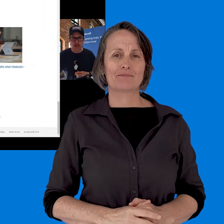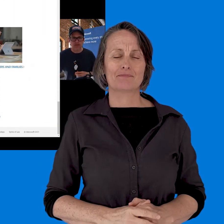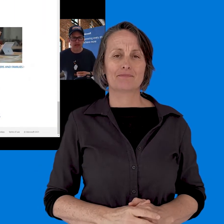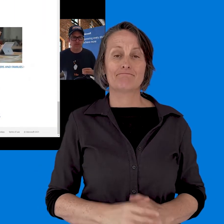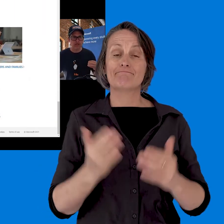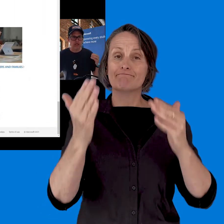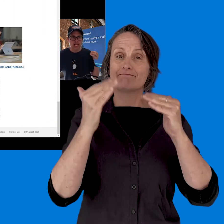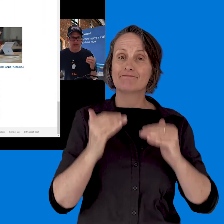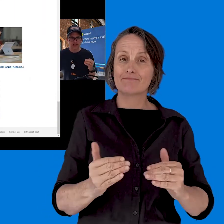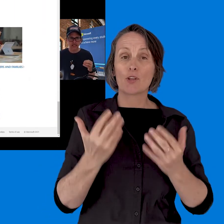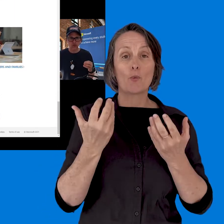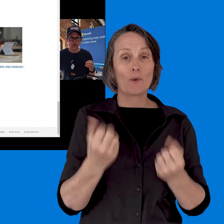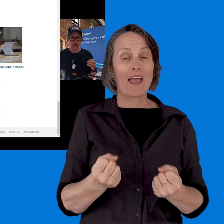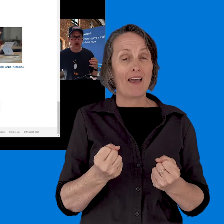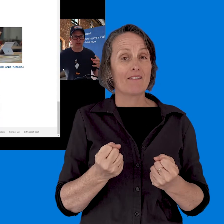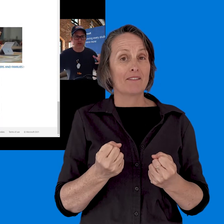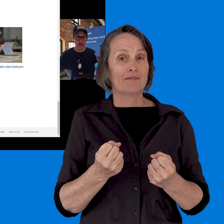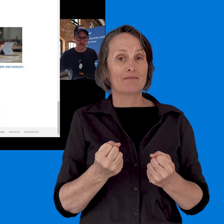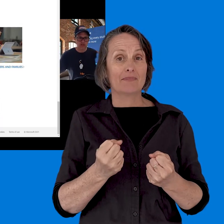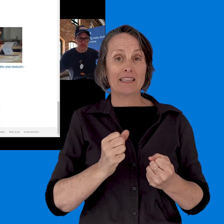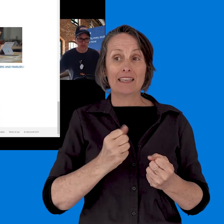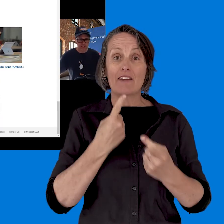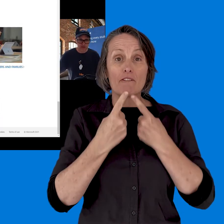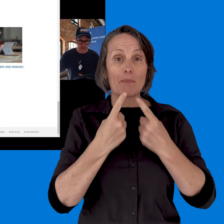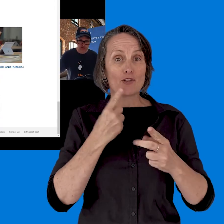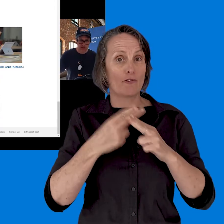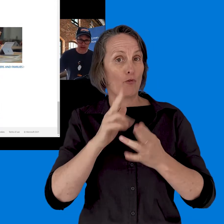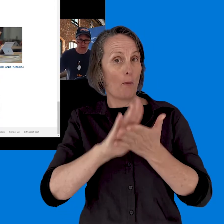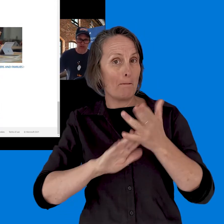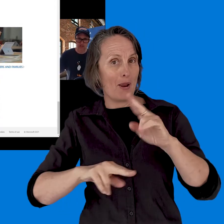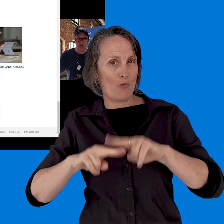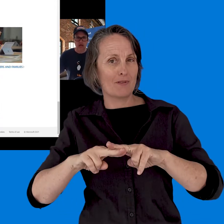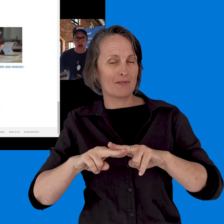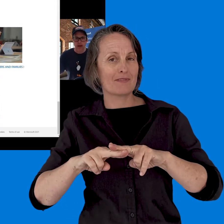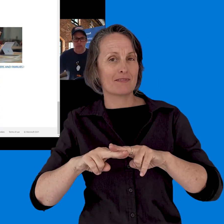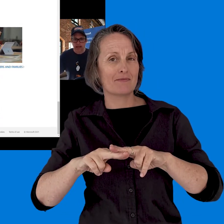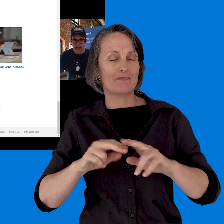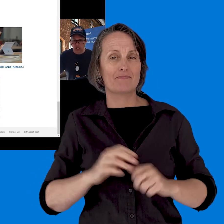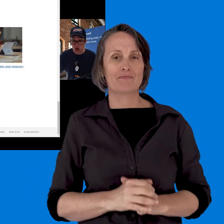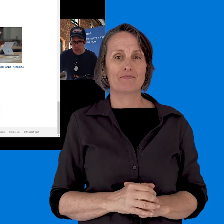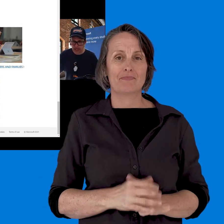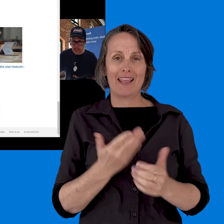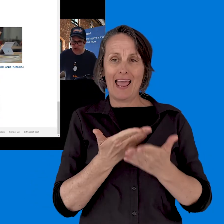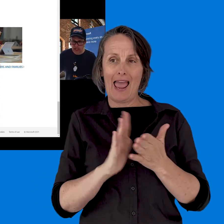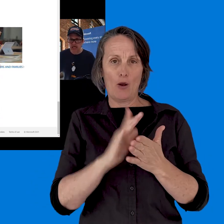And then lastly, we've got things specifically for parents about making accommodations.